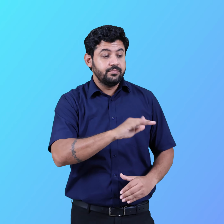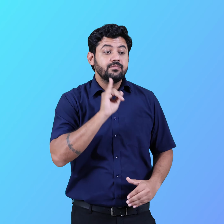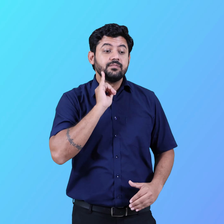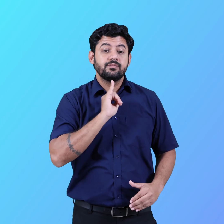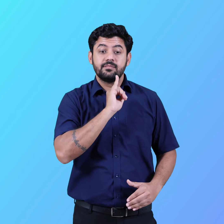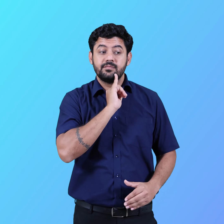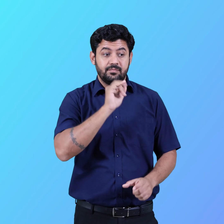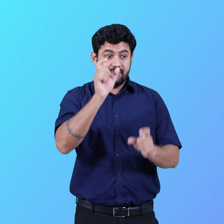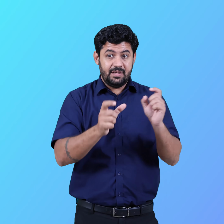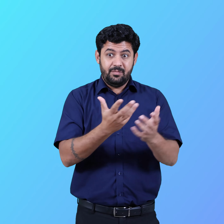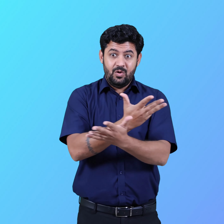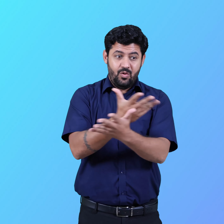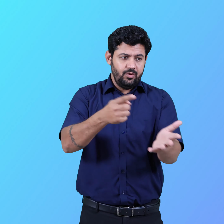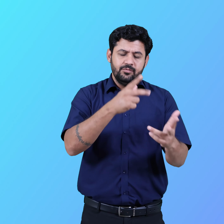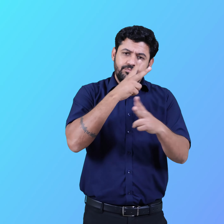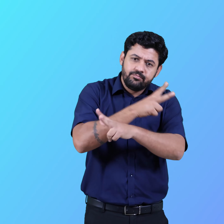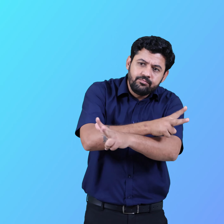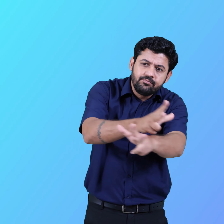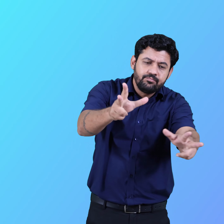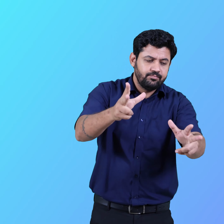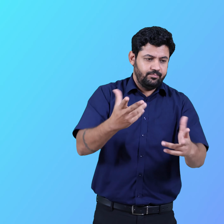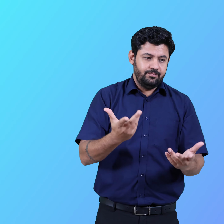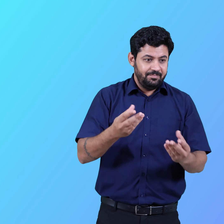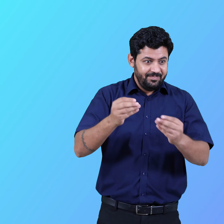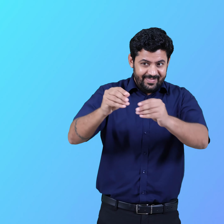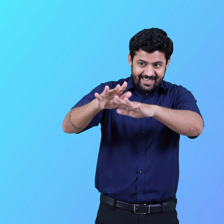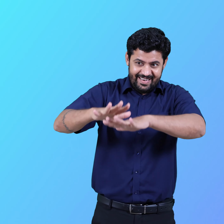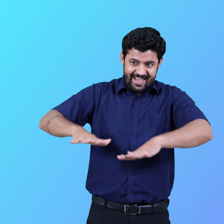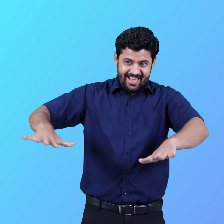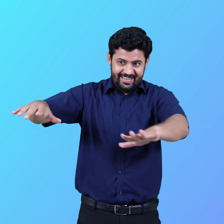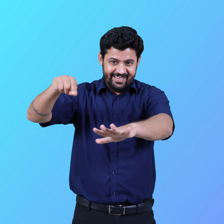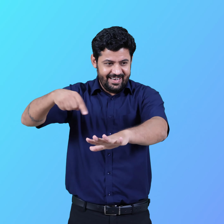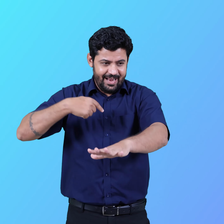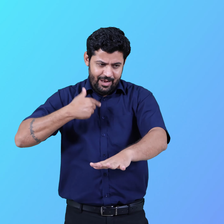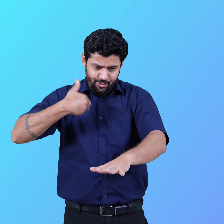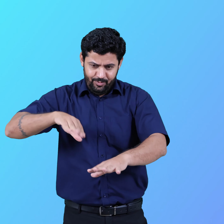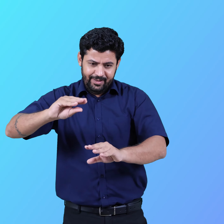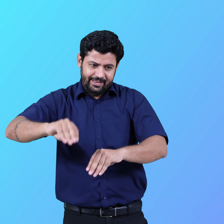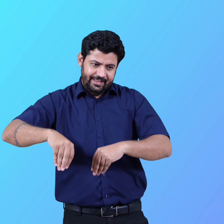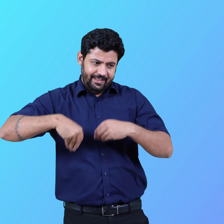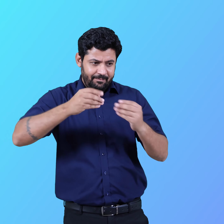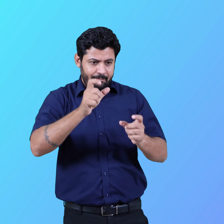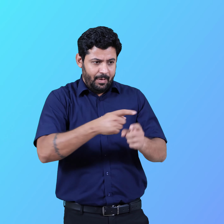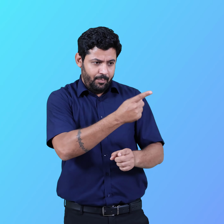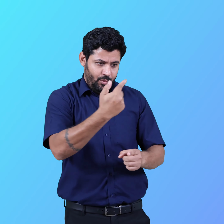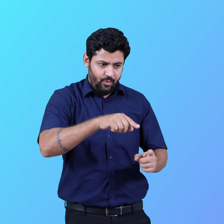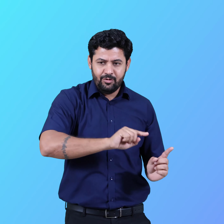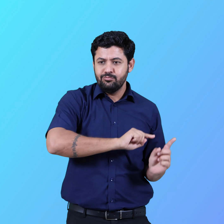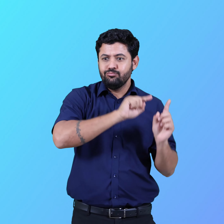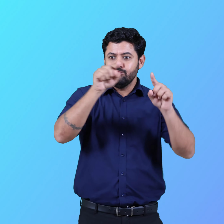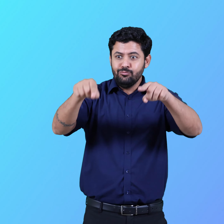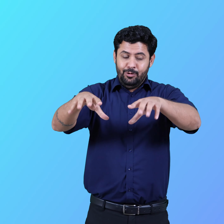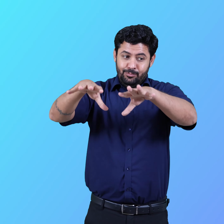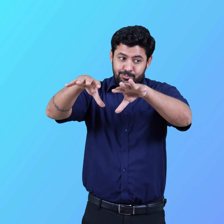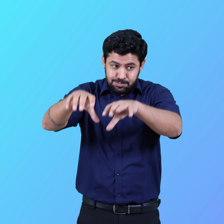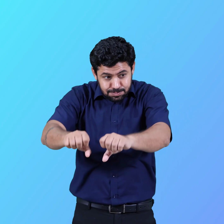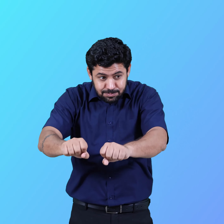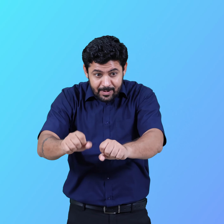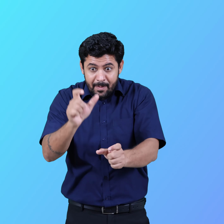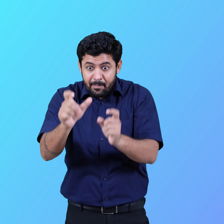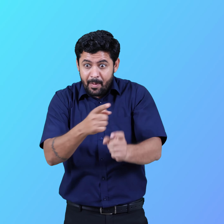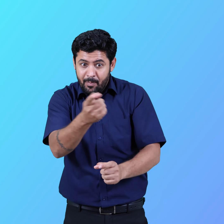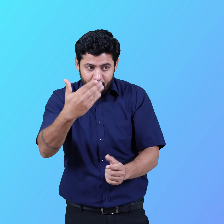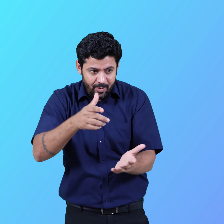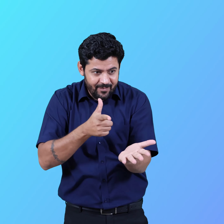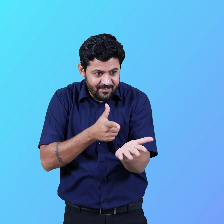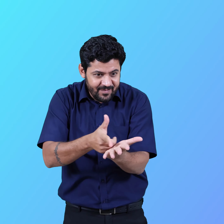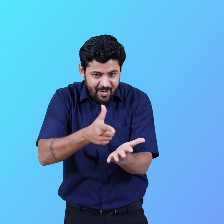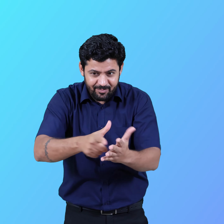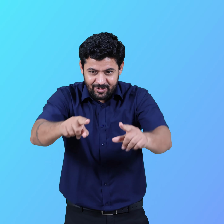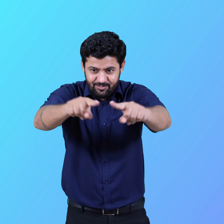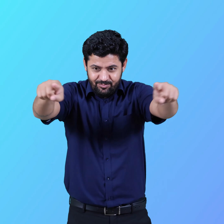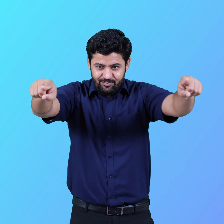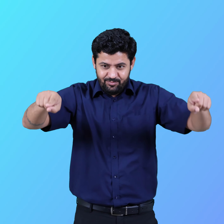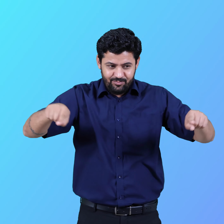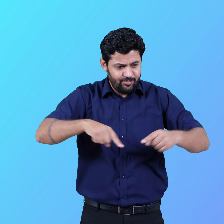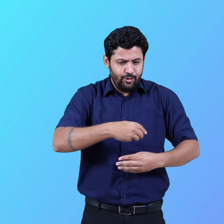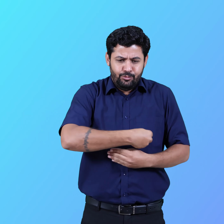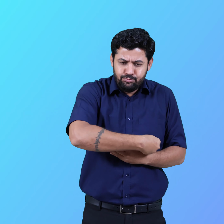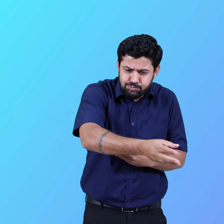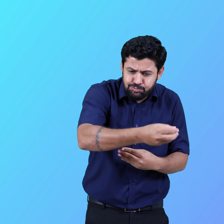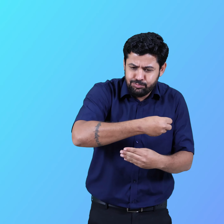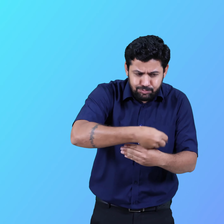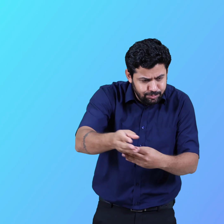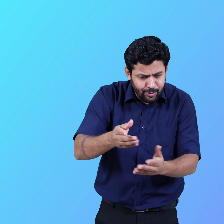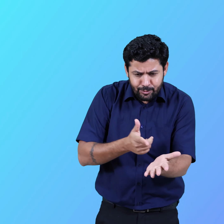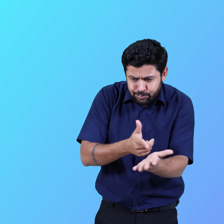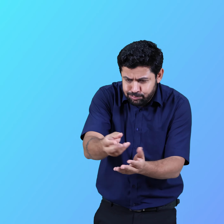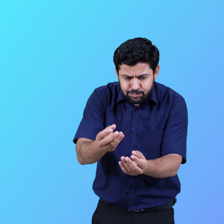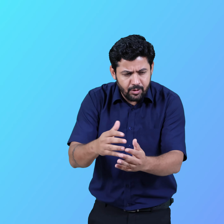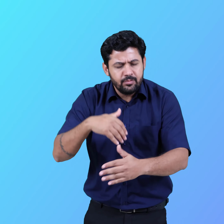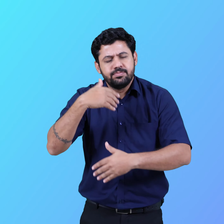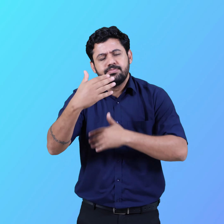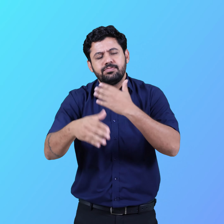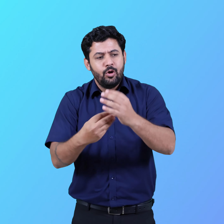“Tell the Israelites: You will enter the land that I will give you, and you will harvest its crops.